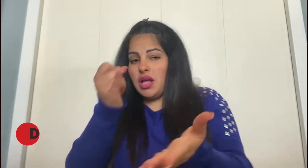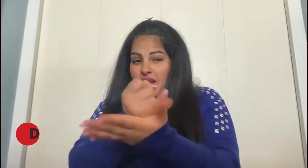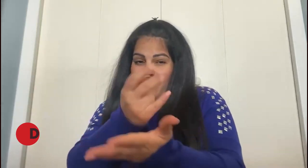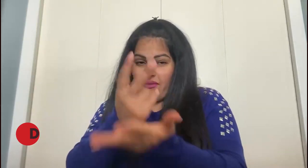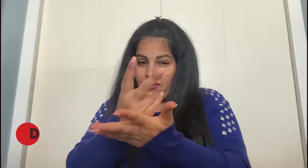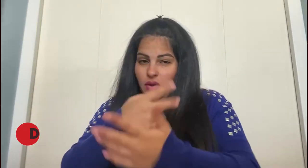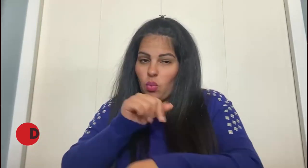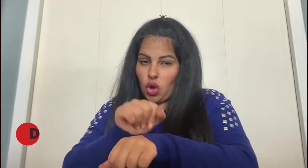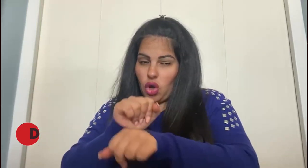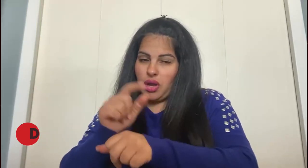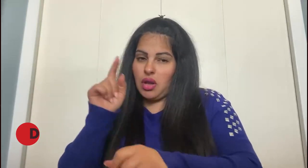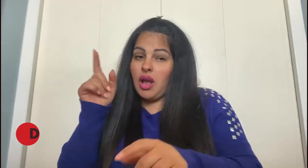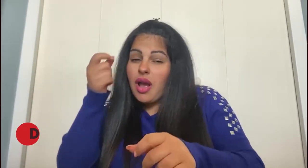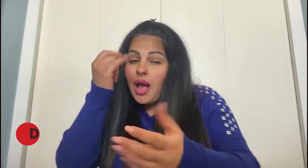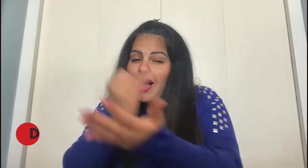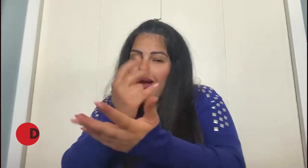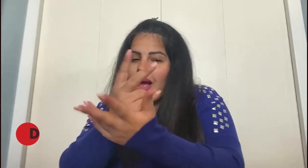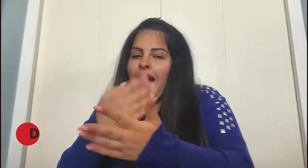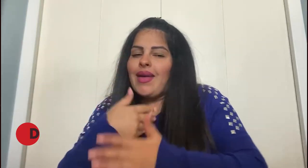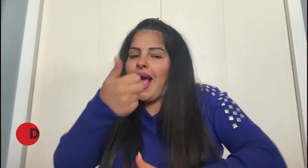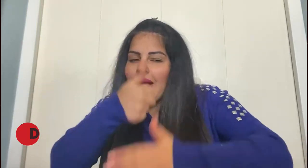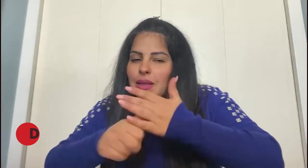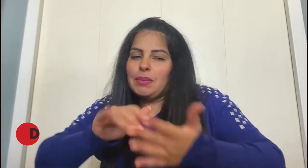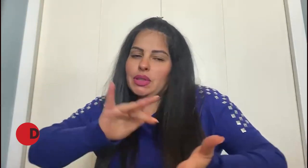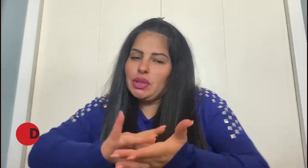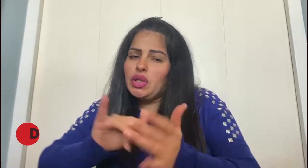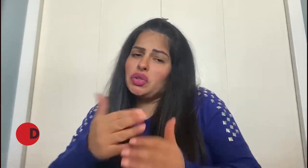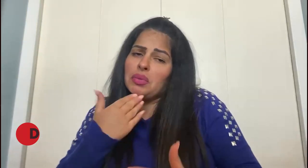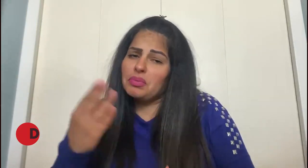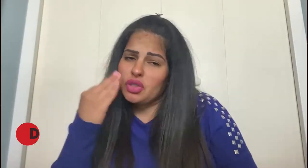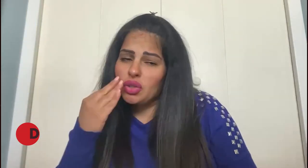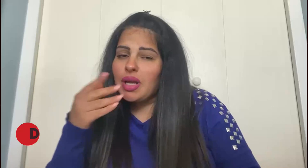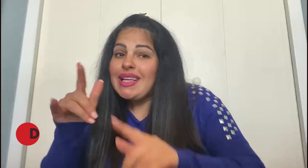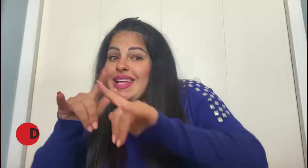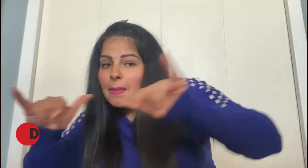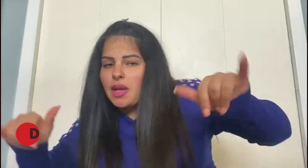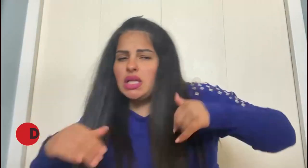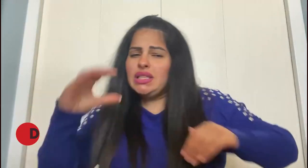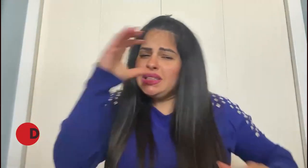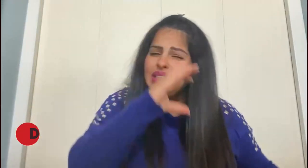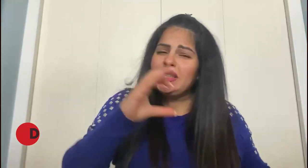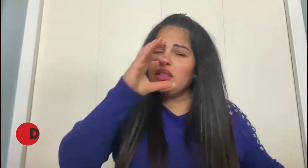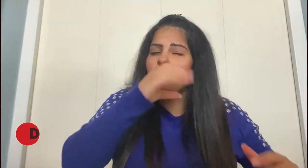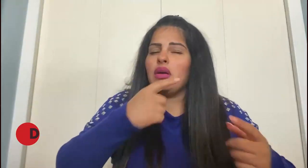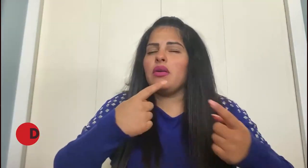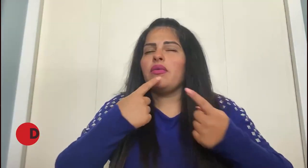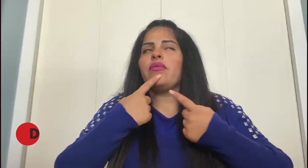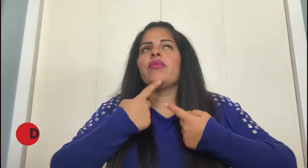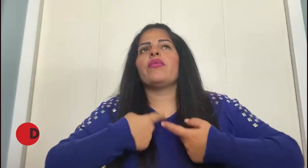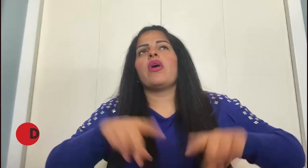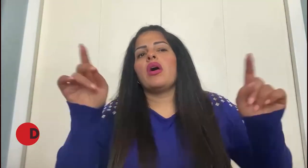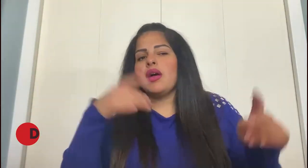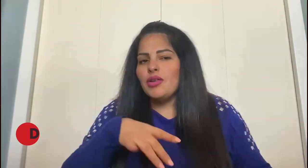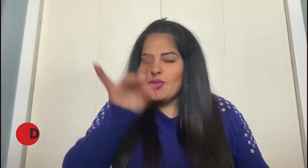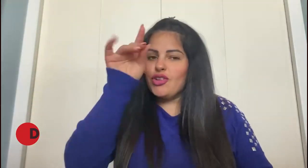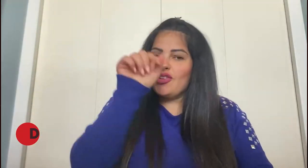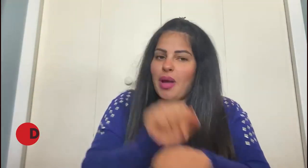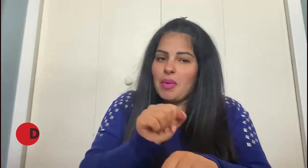I worked as Deaf Intervenor in the medical field and had good experiences.